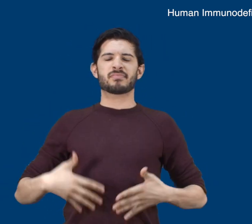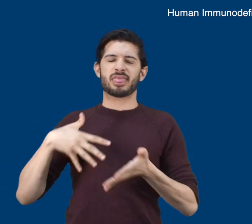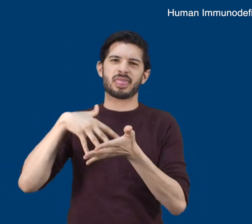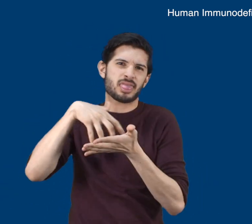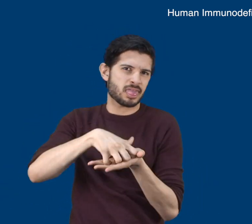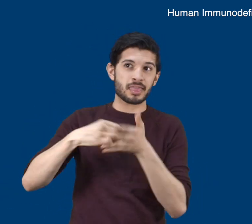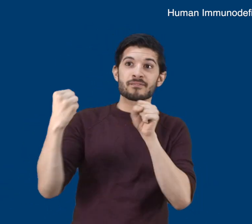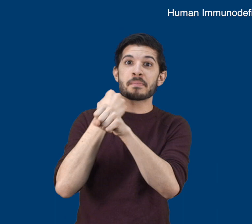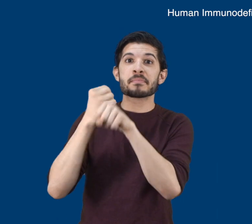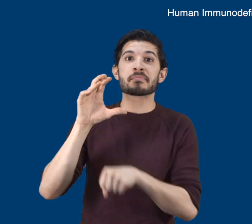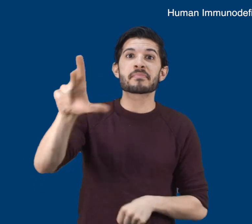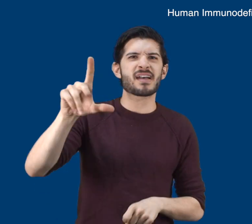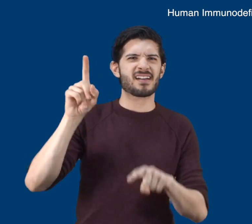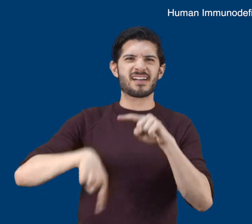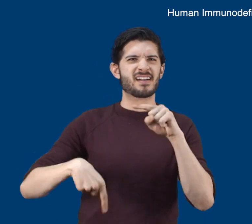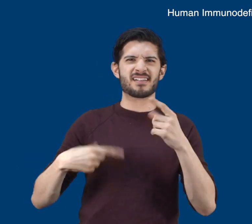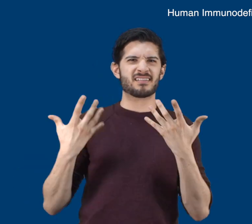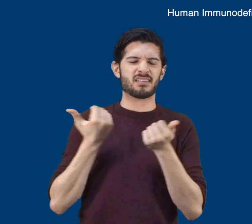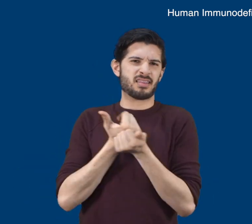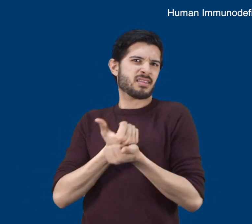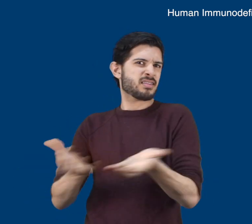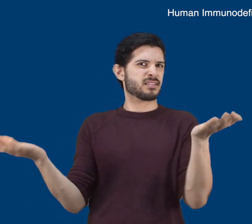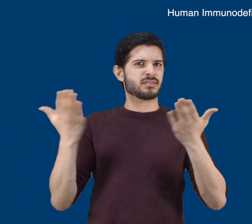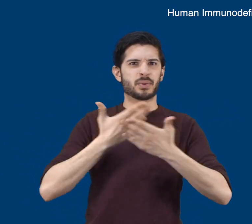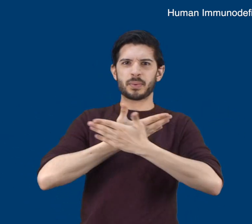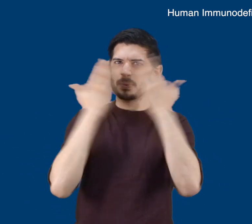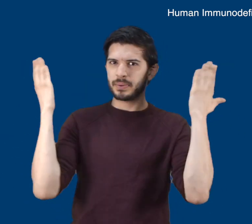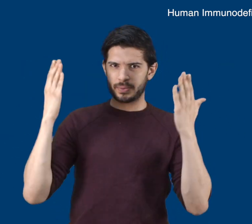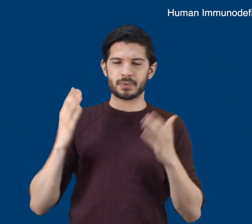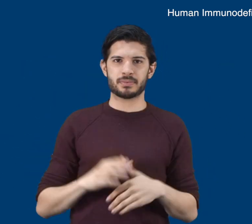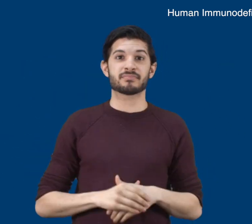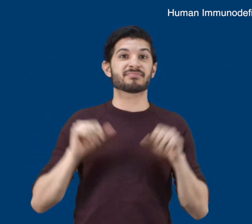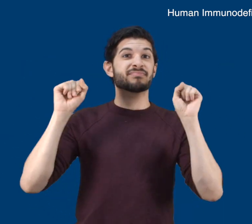Your body will become very weak and cannot fight back.